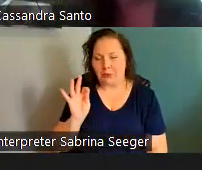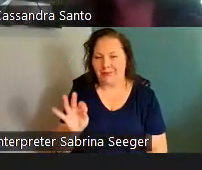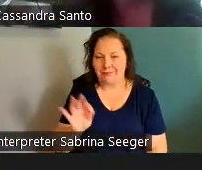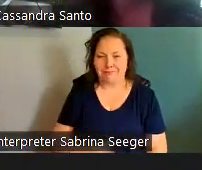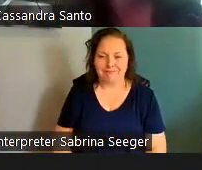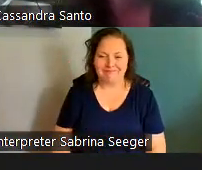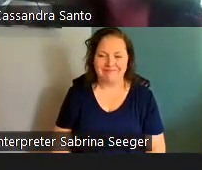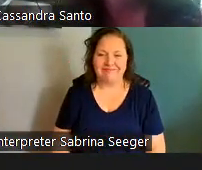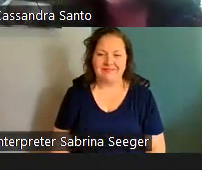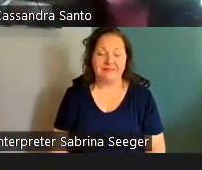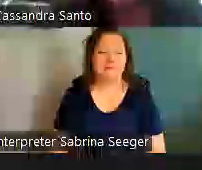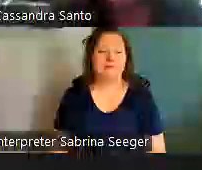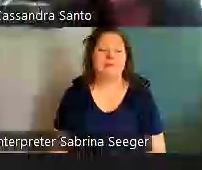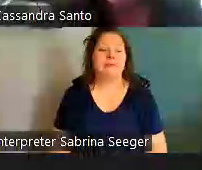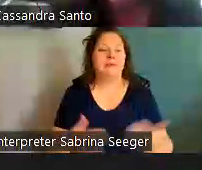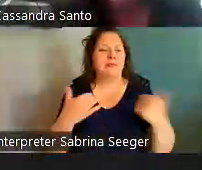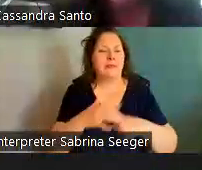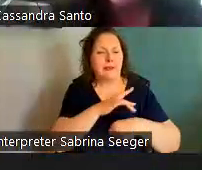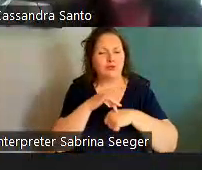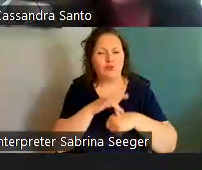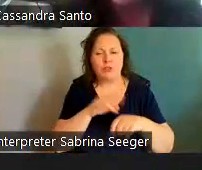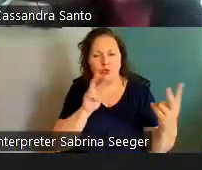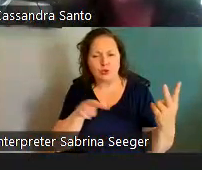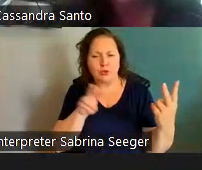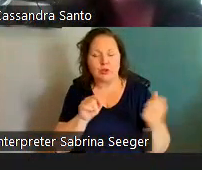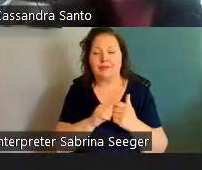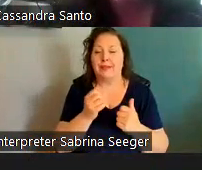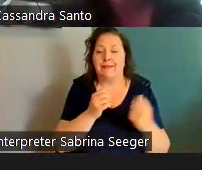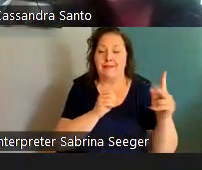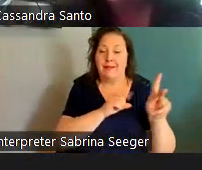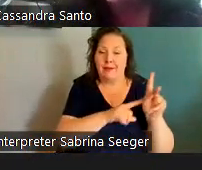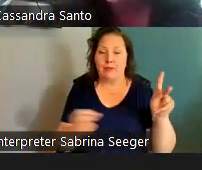The next resource I just want to highlight for you all is the K-12 evaluation implementation